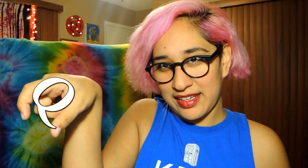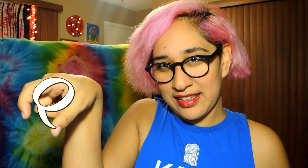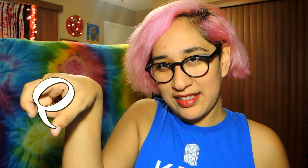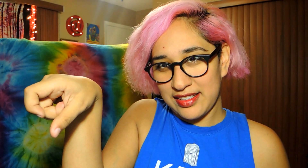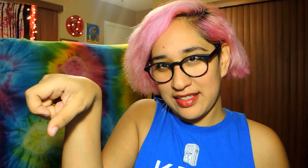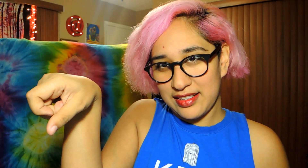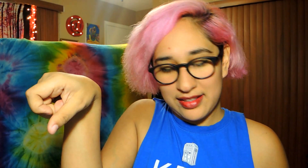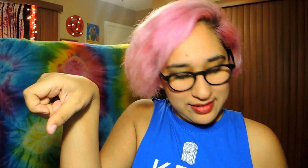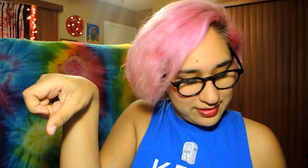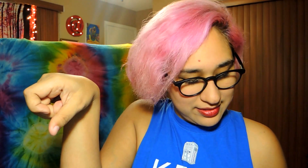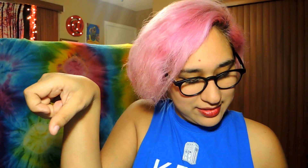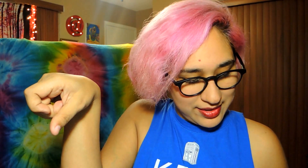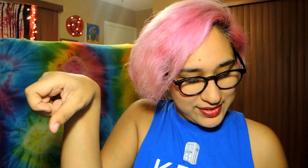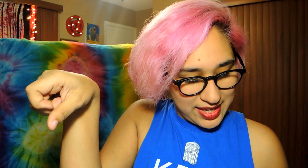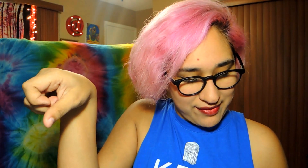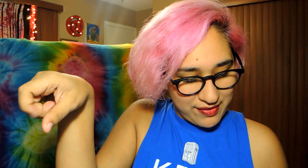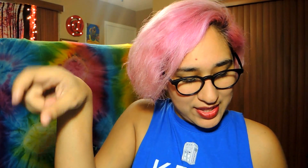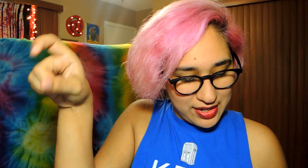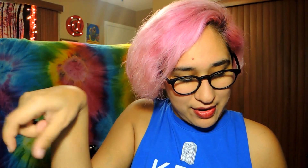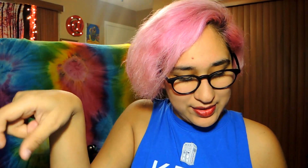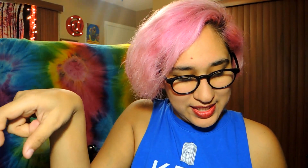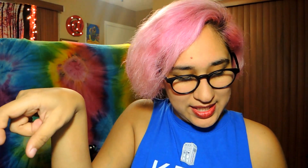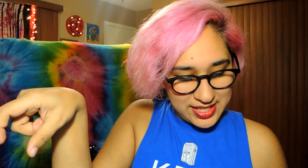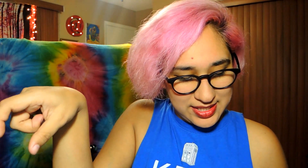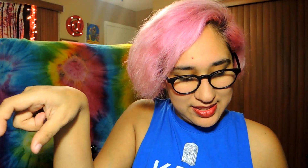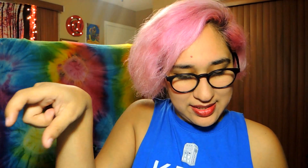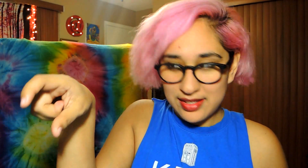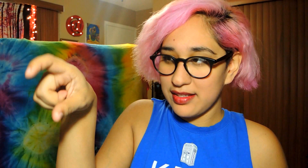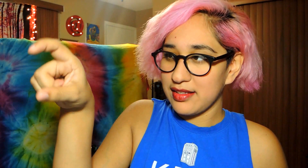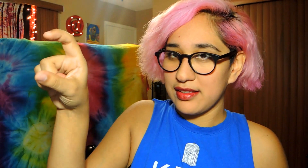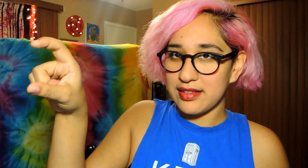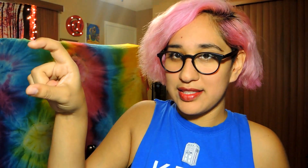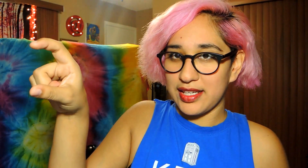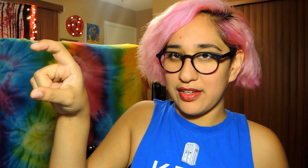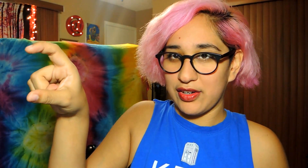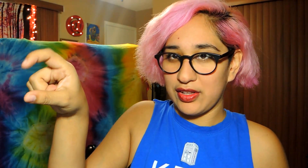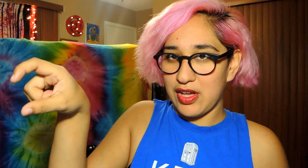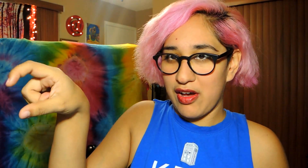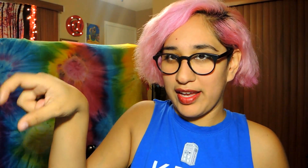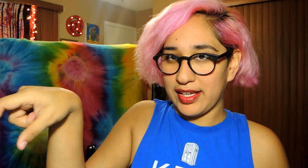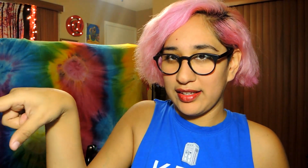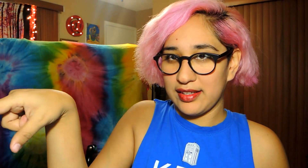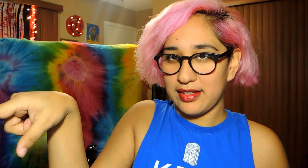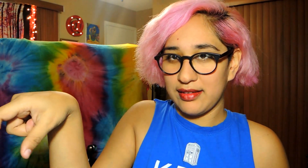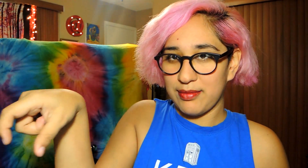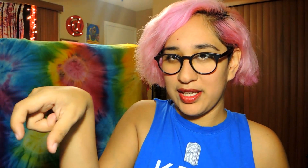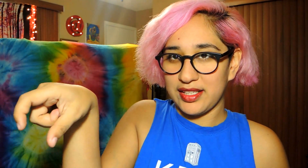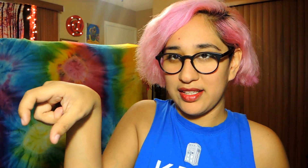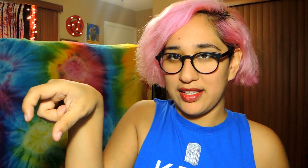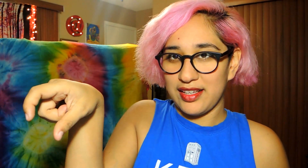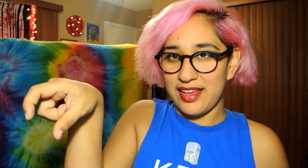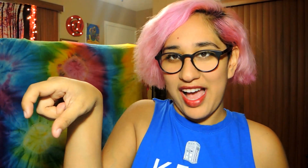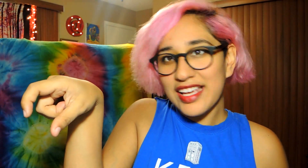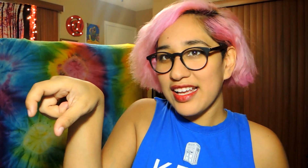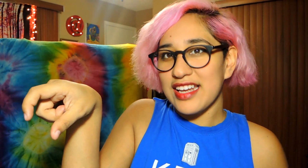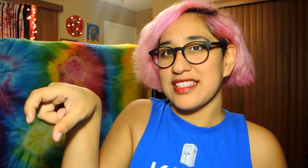here! Do I have to have everything- no, it's like this, it's like you're clawing but I